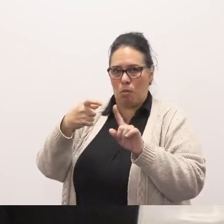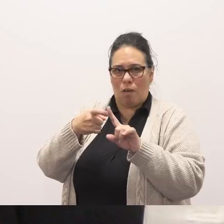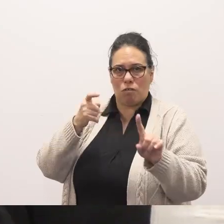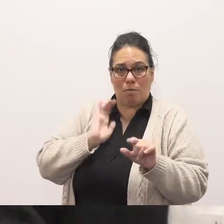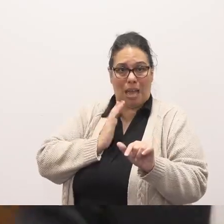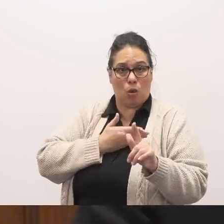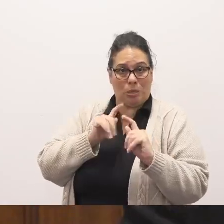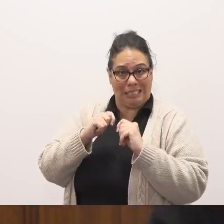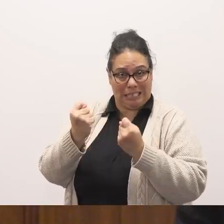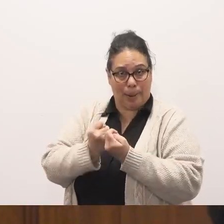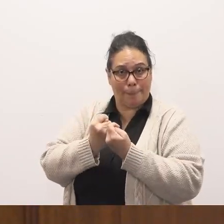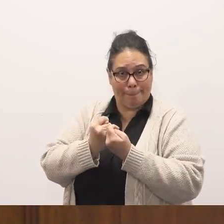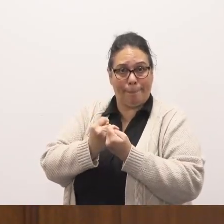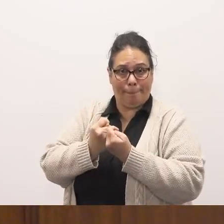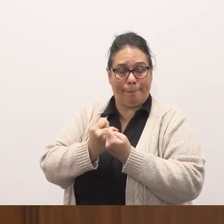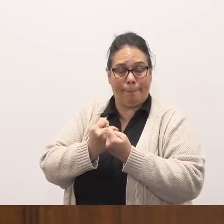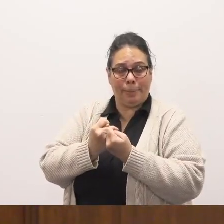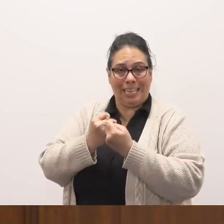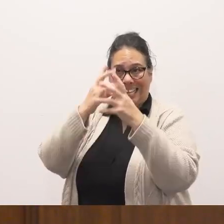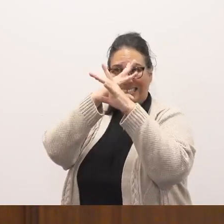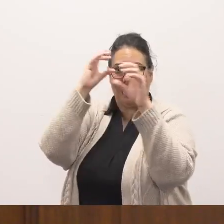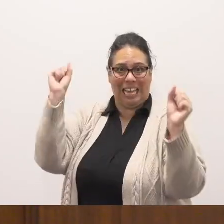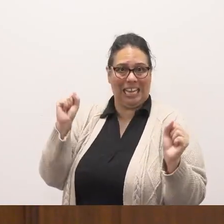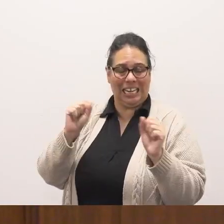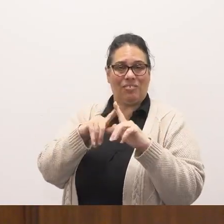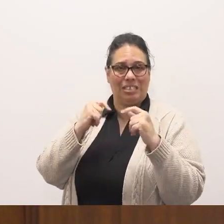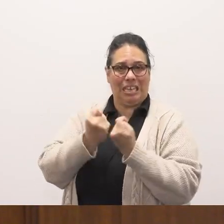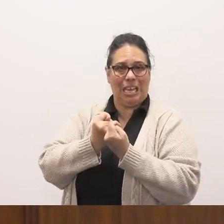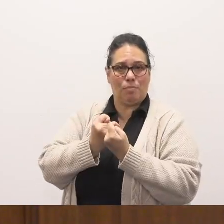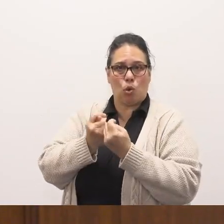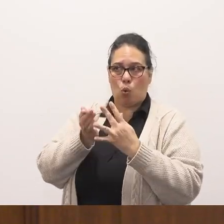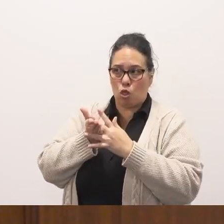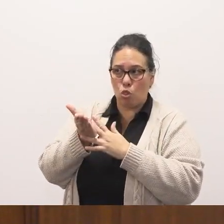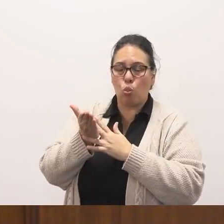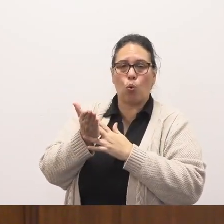from our executive team also going through trainings.